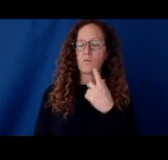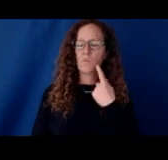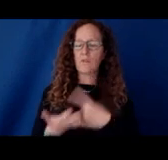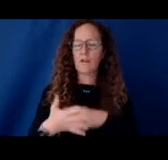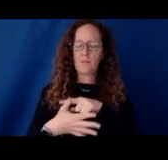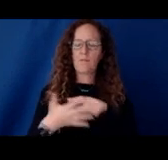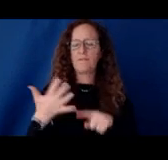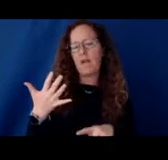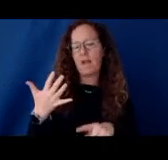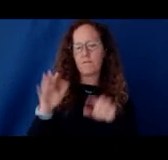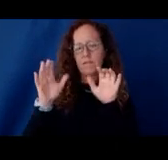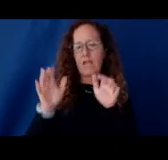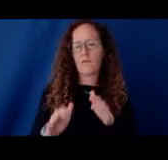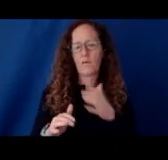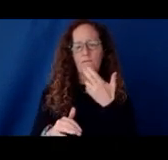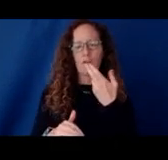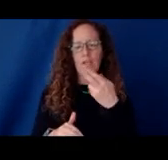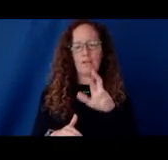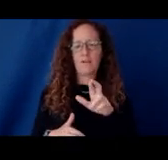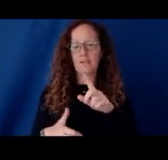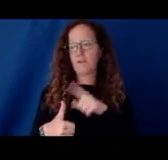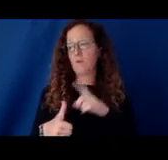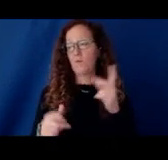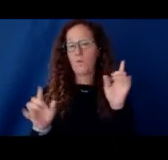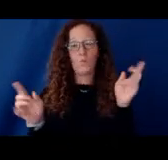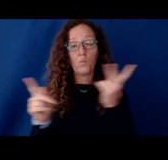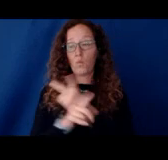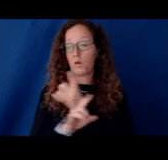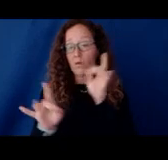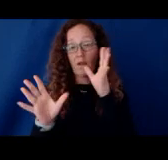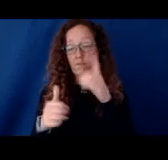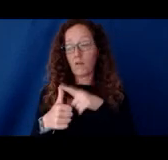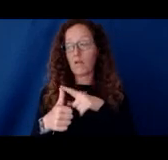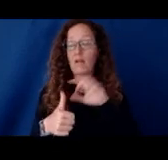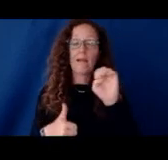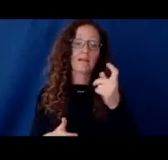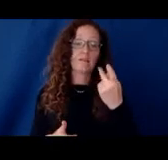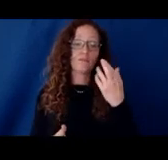worst category is the extreme level, and that, we call that magenta, and it's numbered level four.